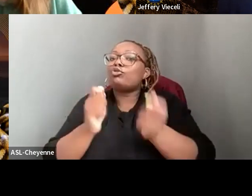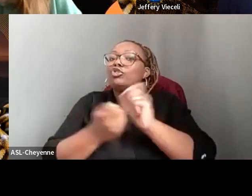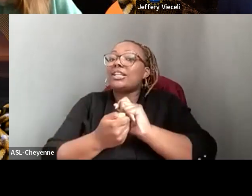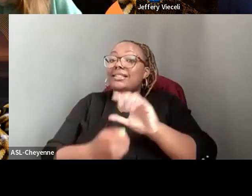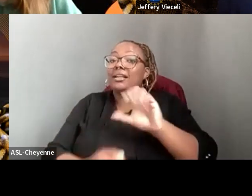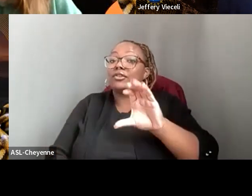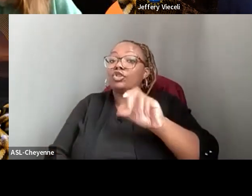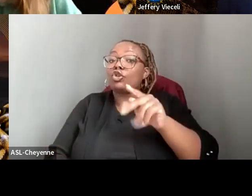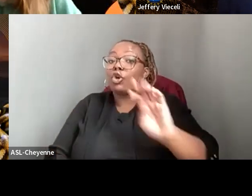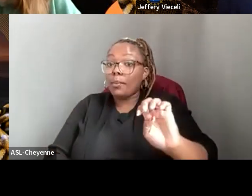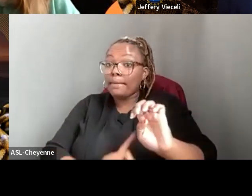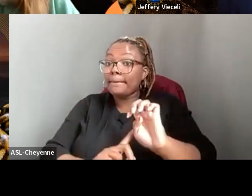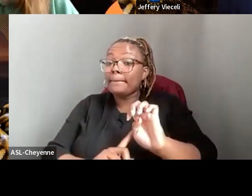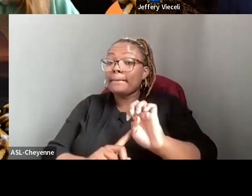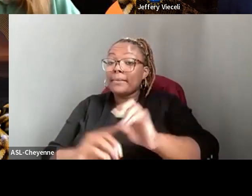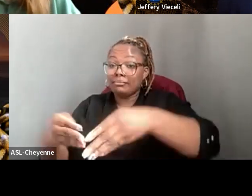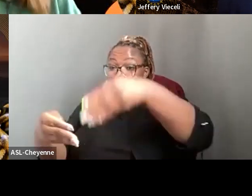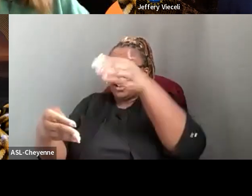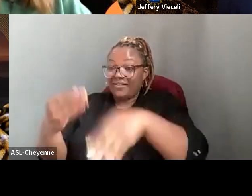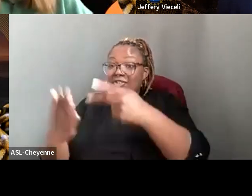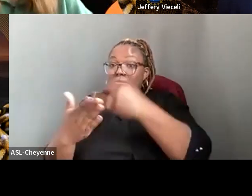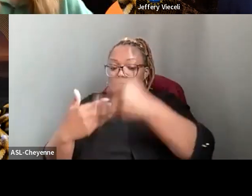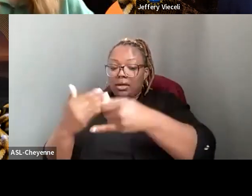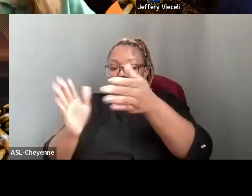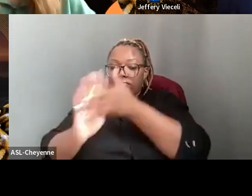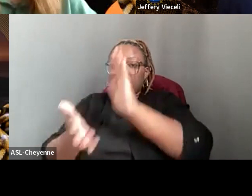So again, if you've completed the project and you've done everything